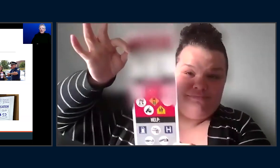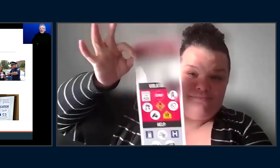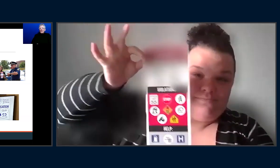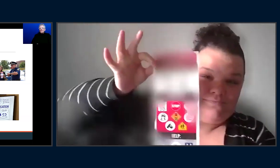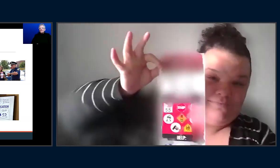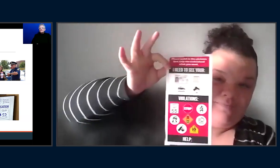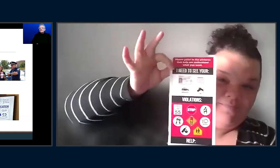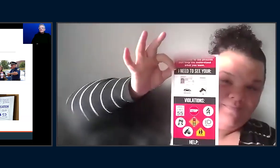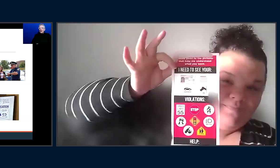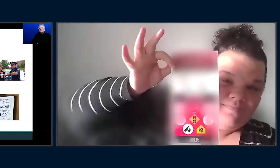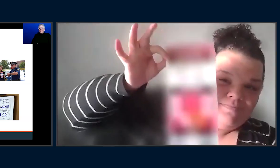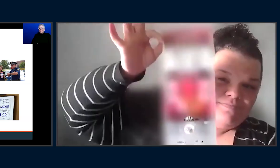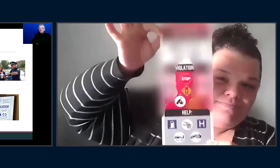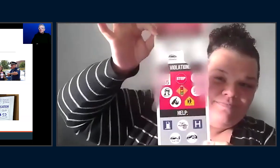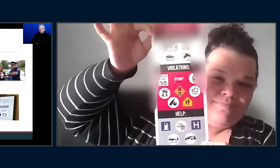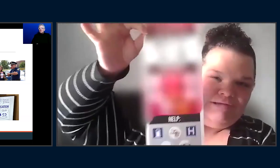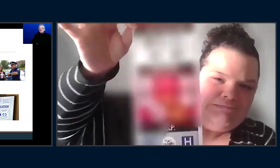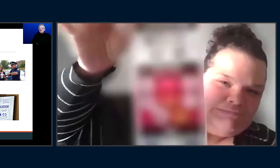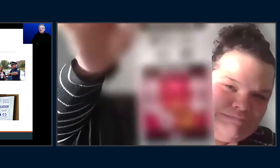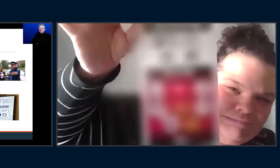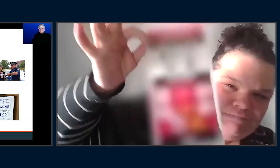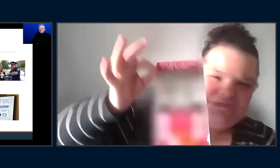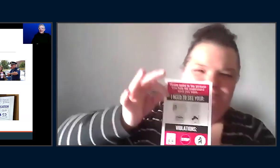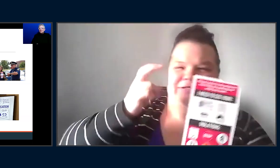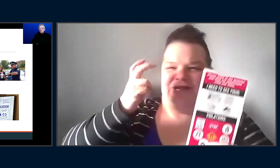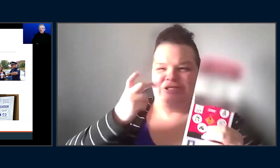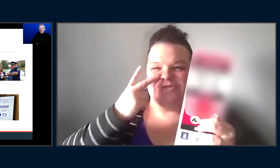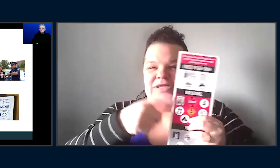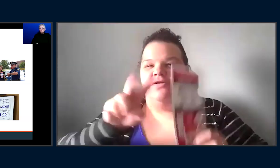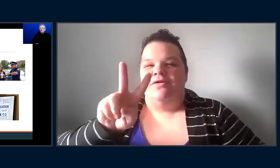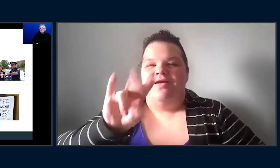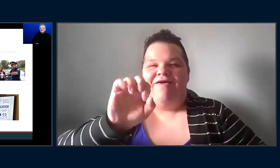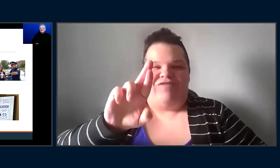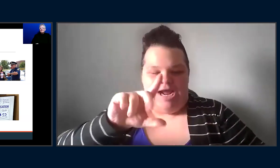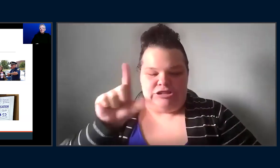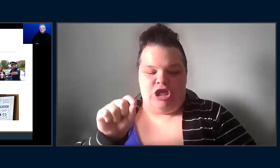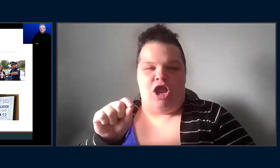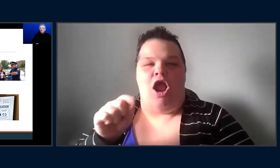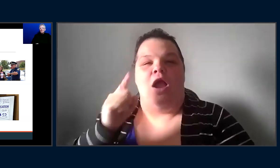let me show you... this placard, if you can see this. It's kind of tricky on Zoom.